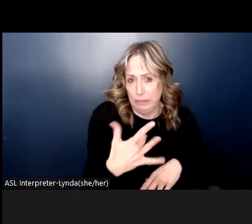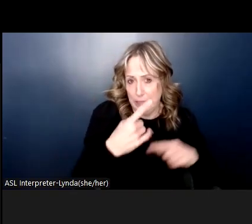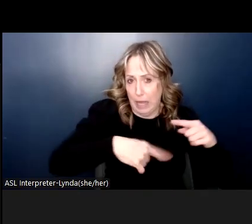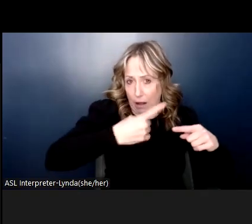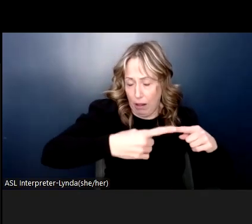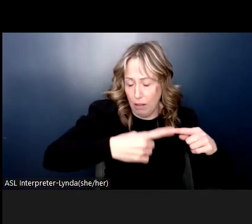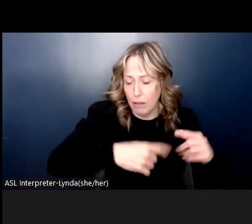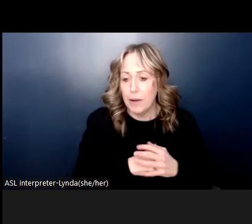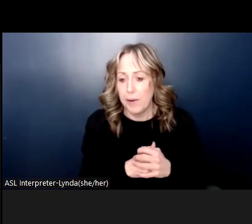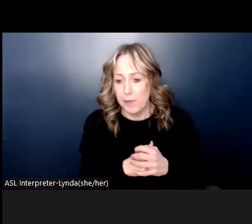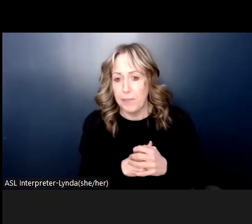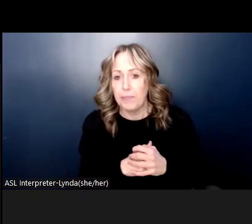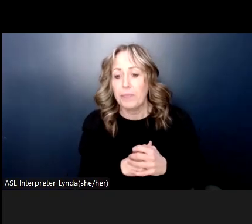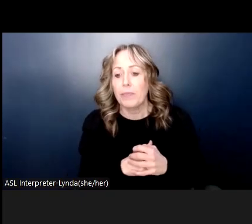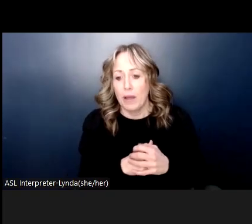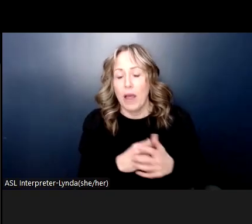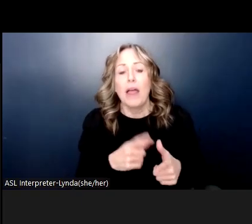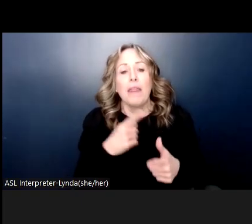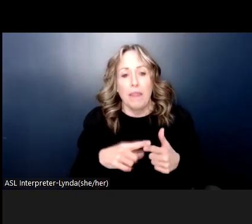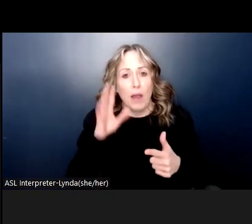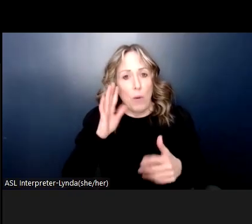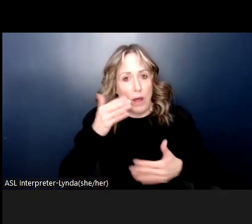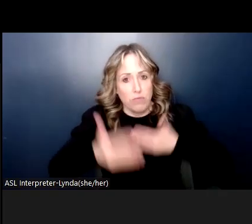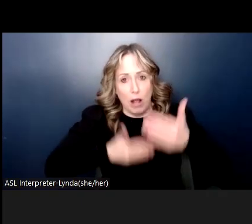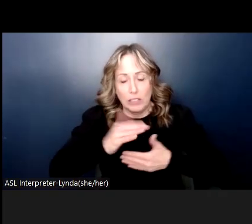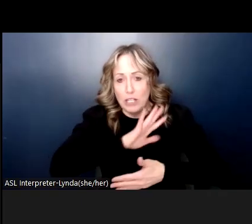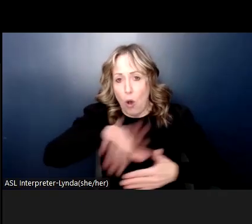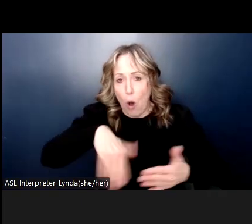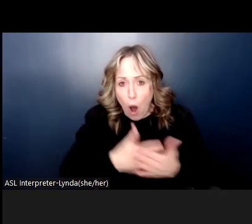then, be processing all our transactions, as we usually do.